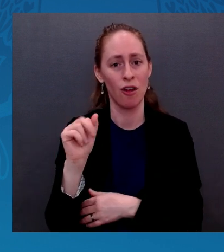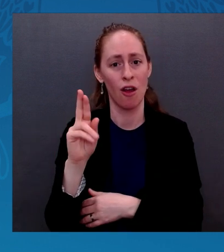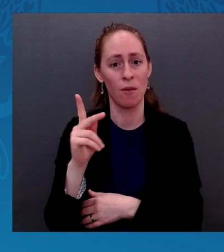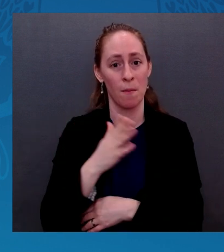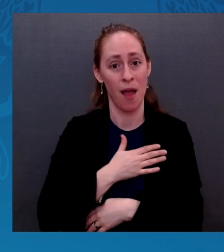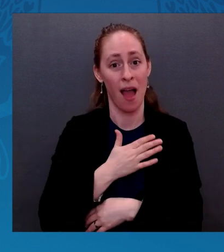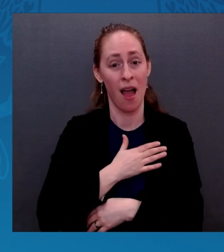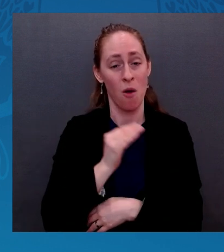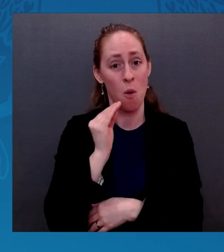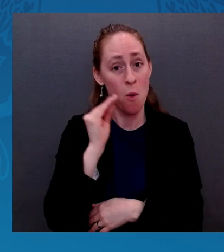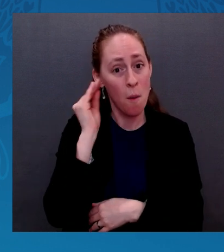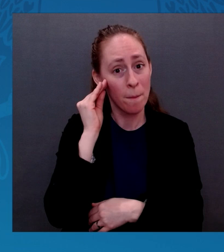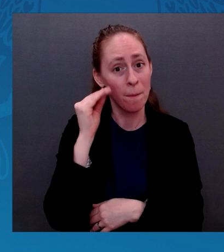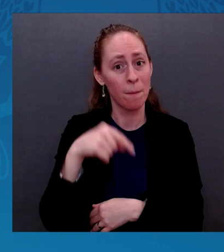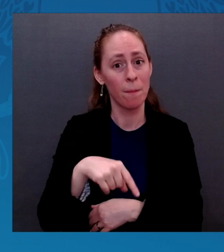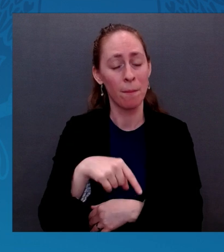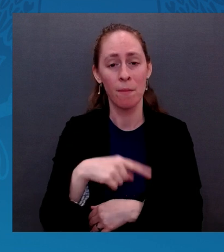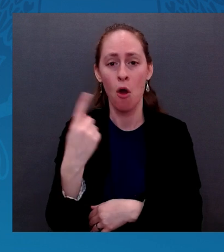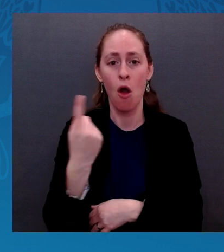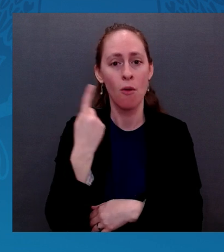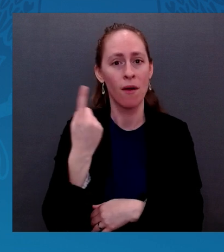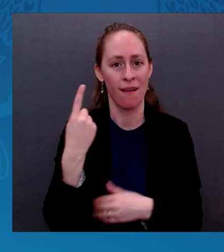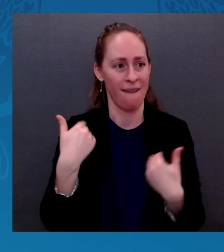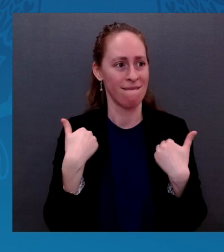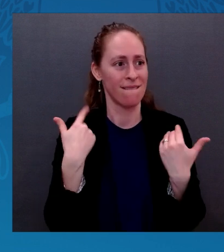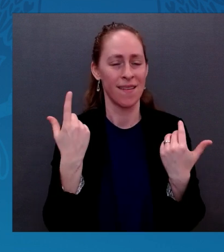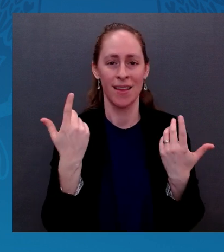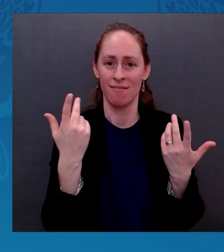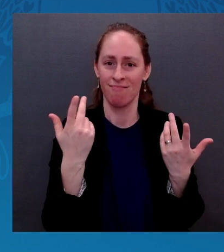that we don't have to worry about any more toxic lead